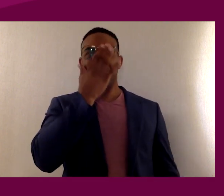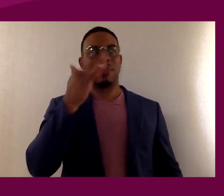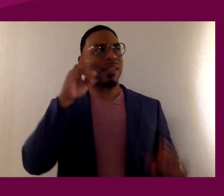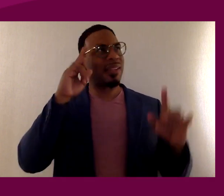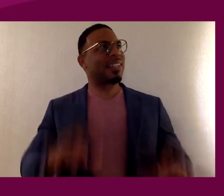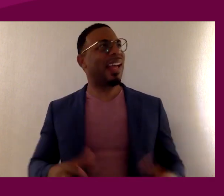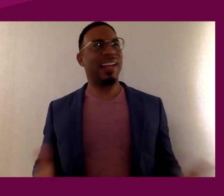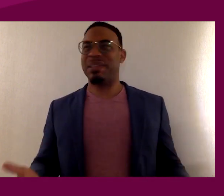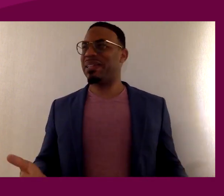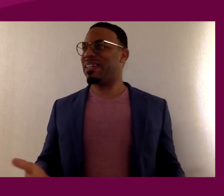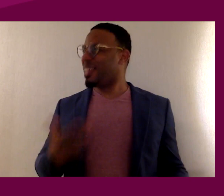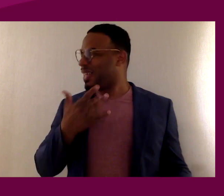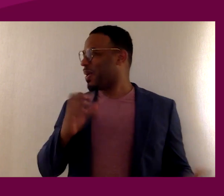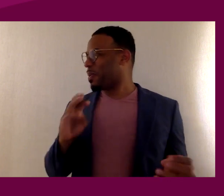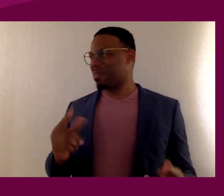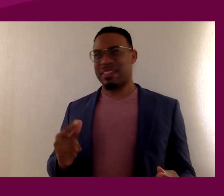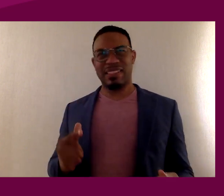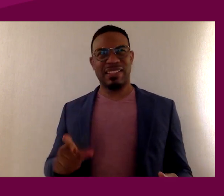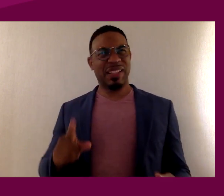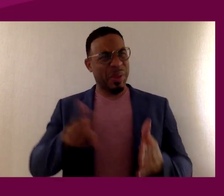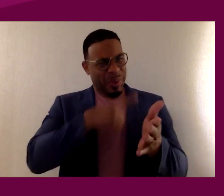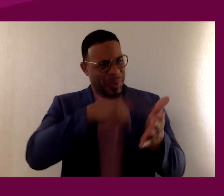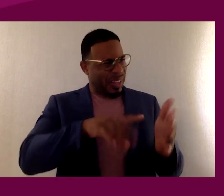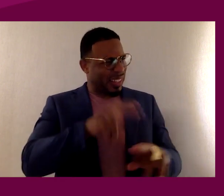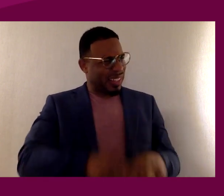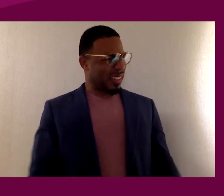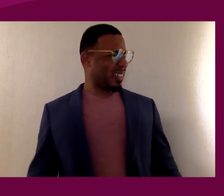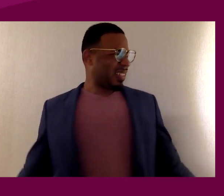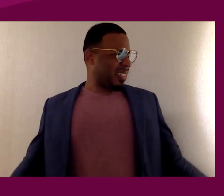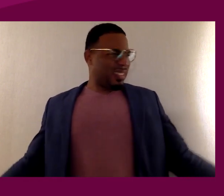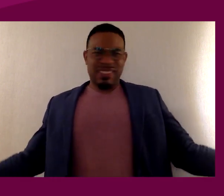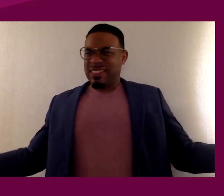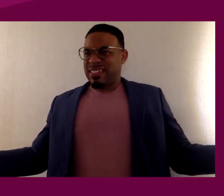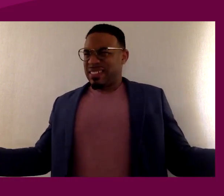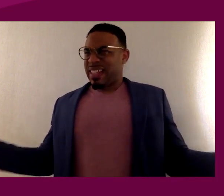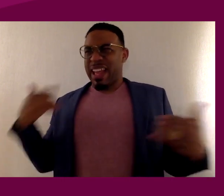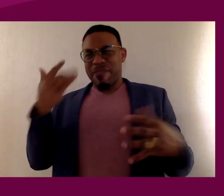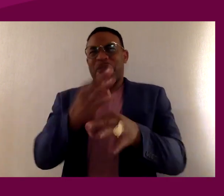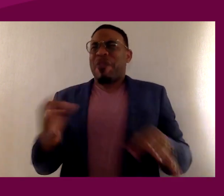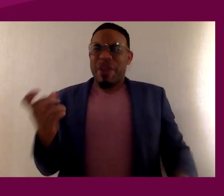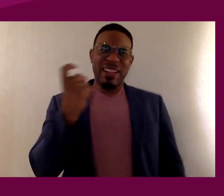heavy to use and so forth. I was shocked. It was like, oh my God, they're criticizing this chair.